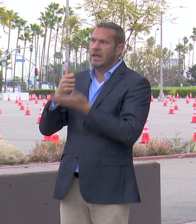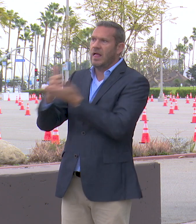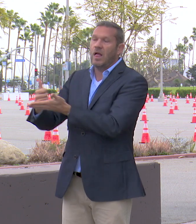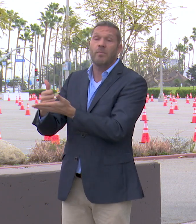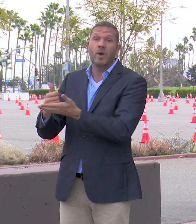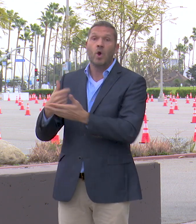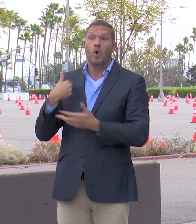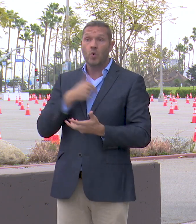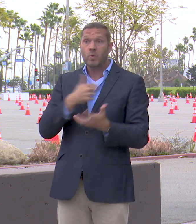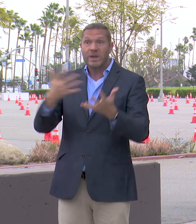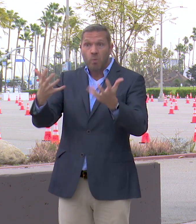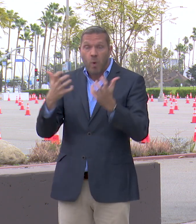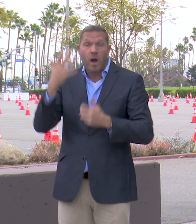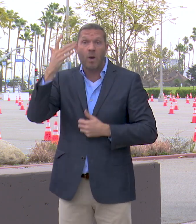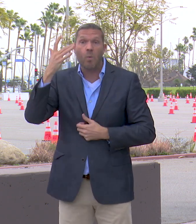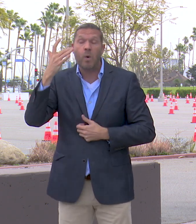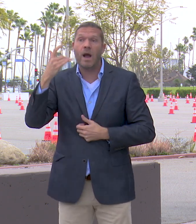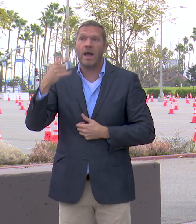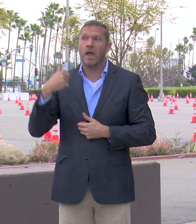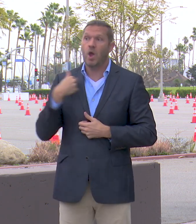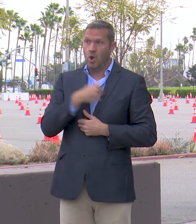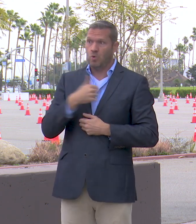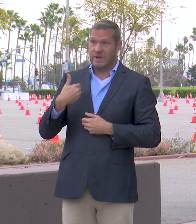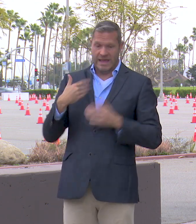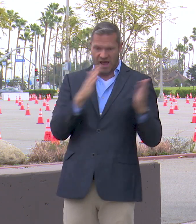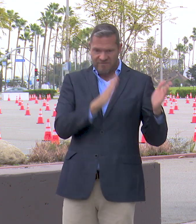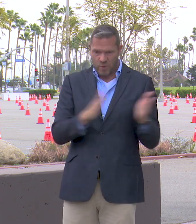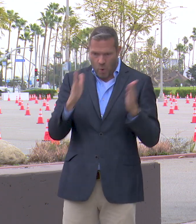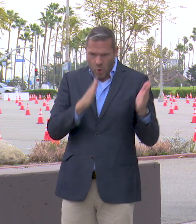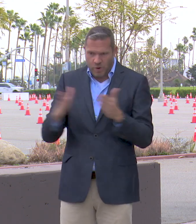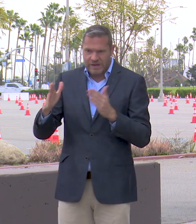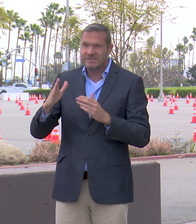have I think the organization structure to get it done.